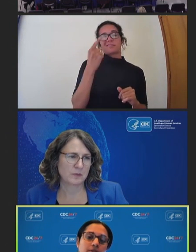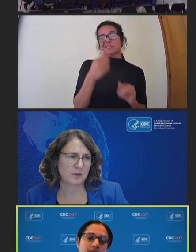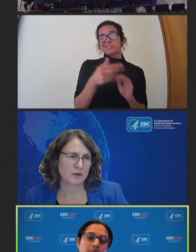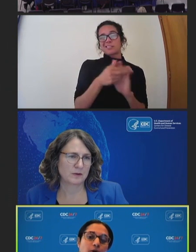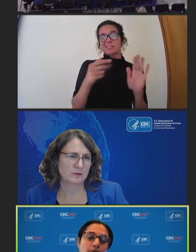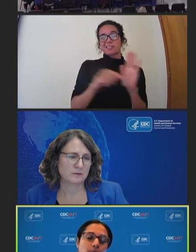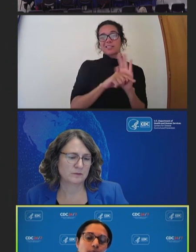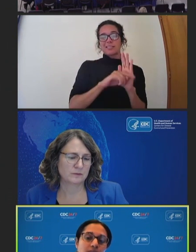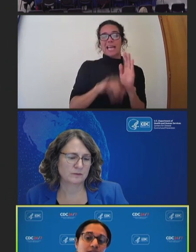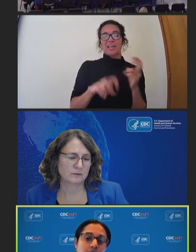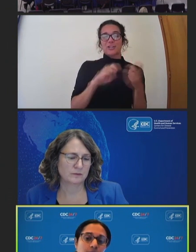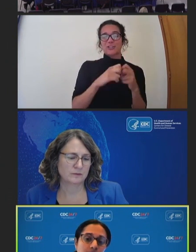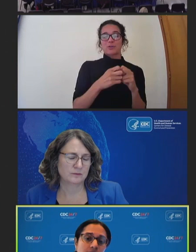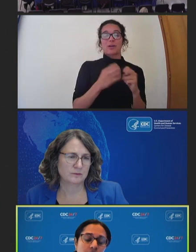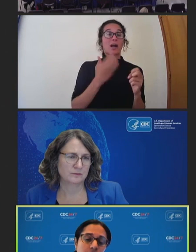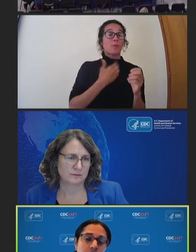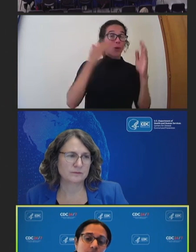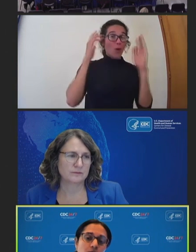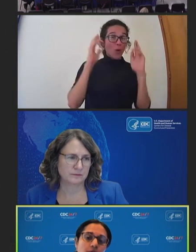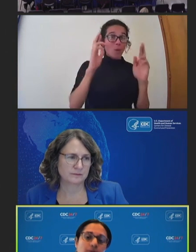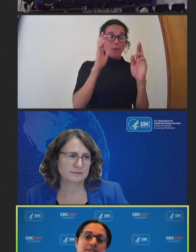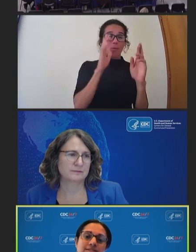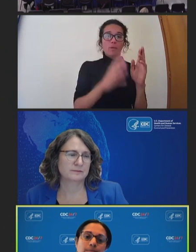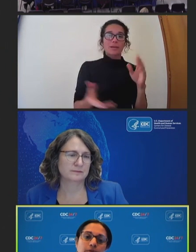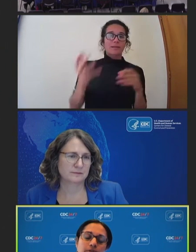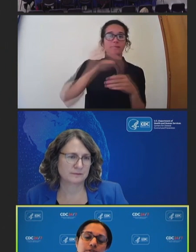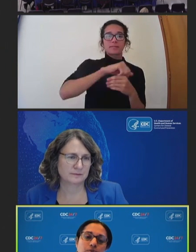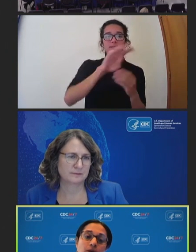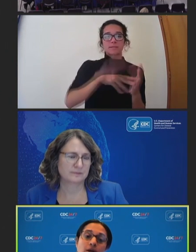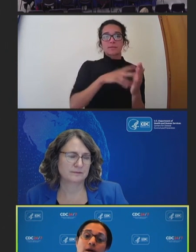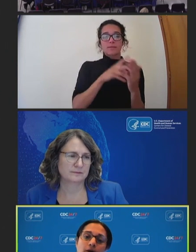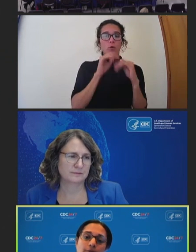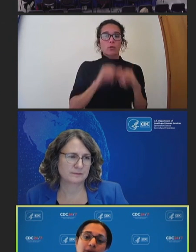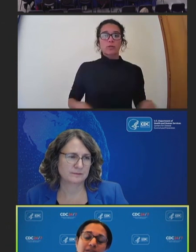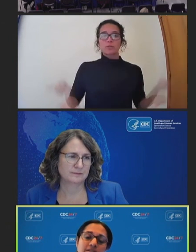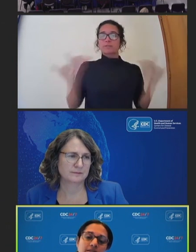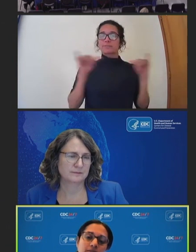because it's part of the routine immunization schedule that similar to other vaccines that